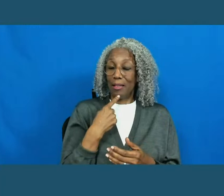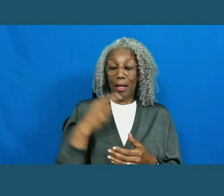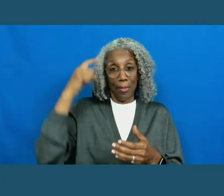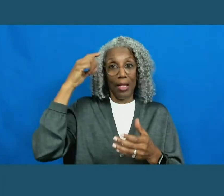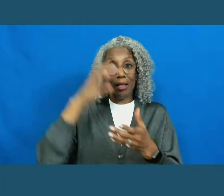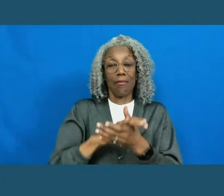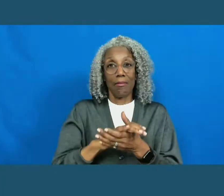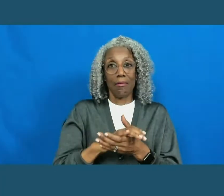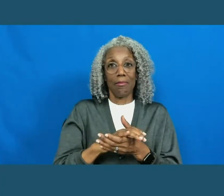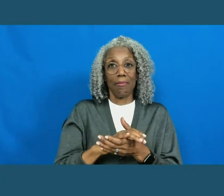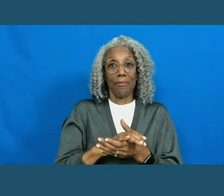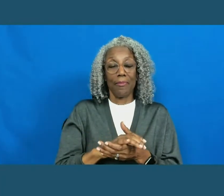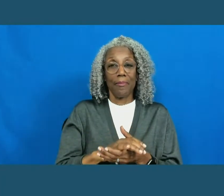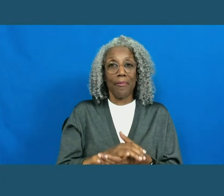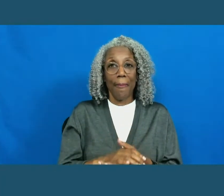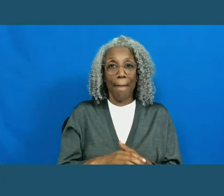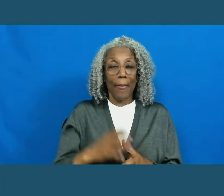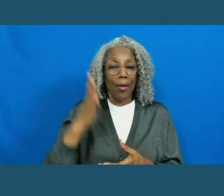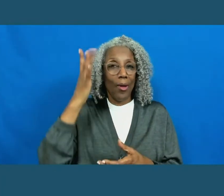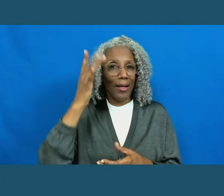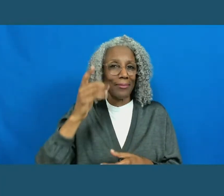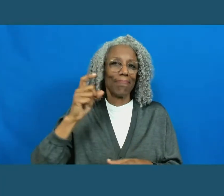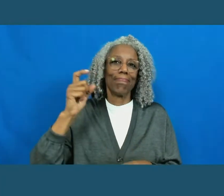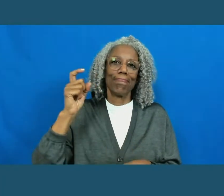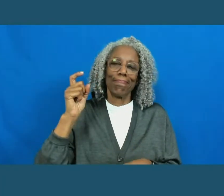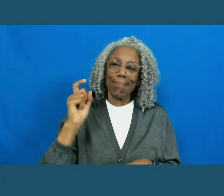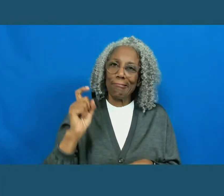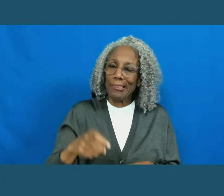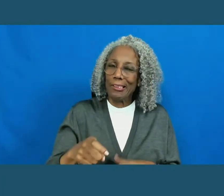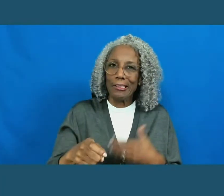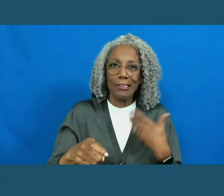believe I believe in the things